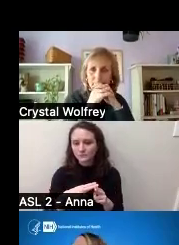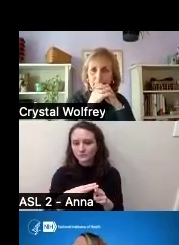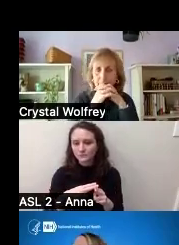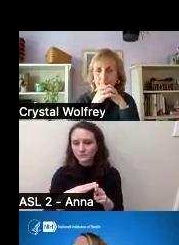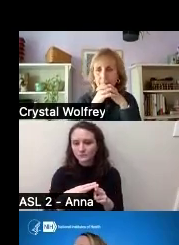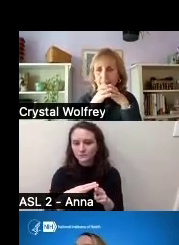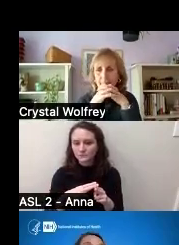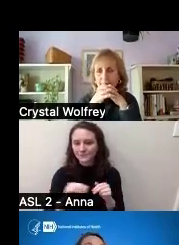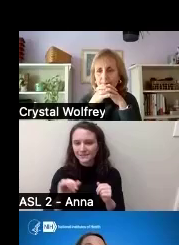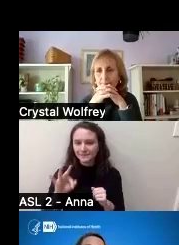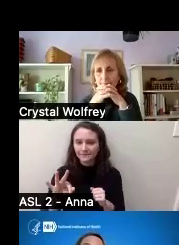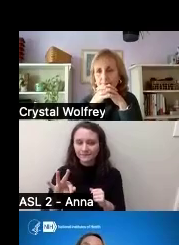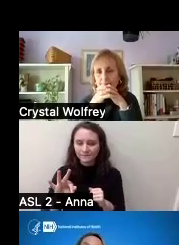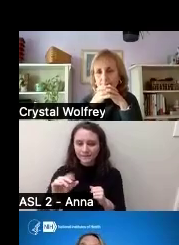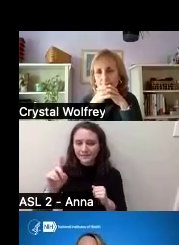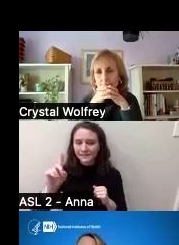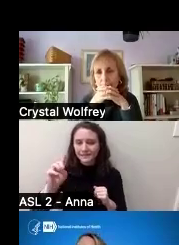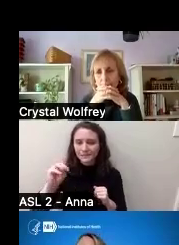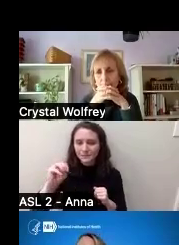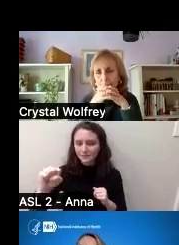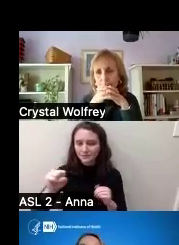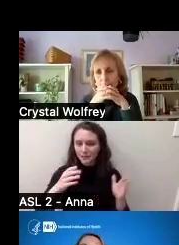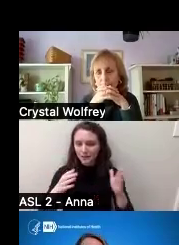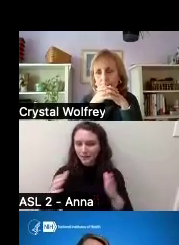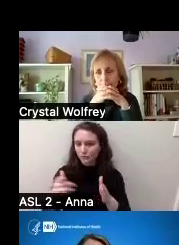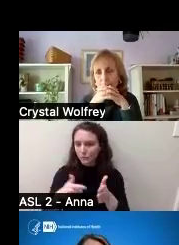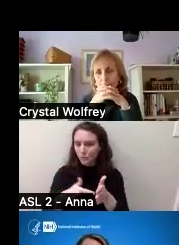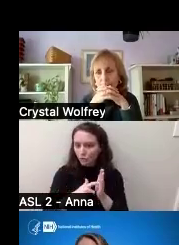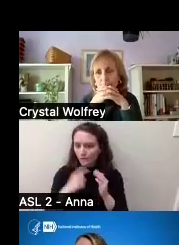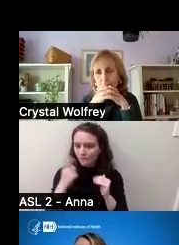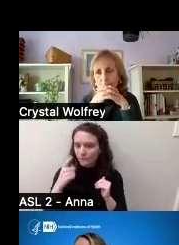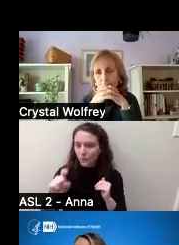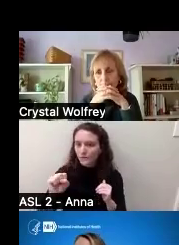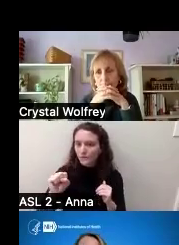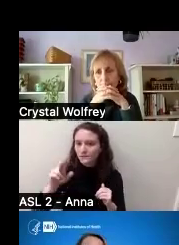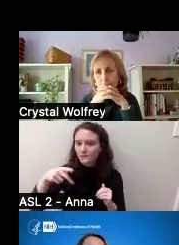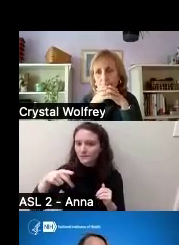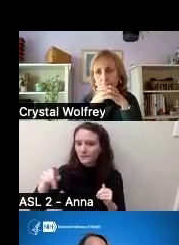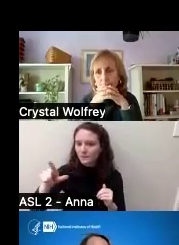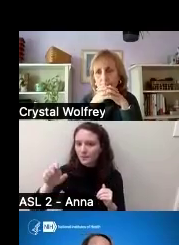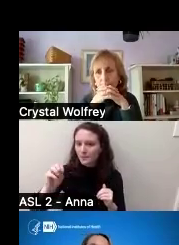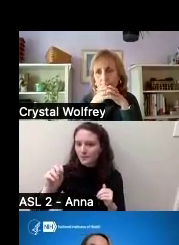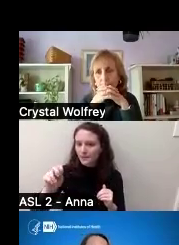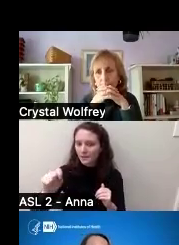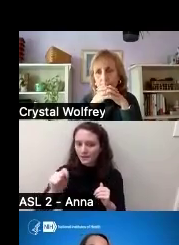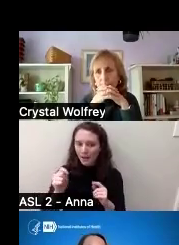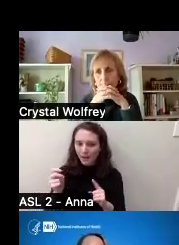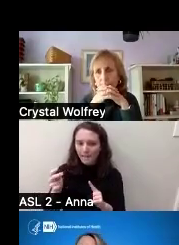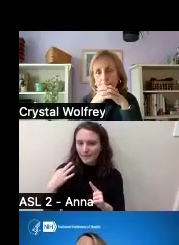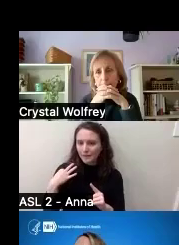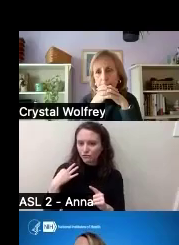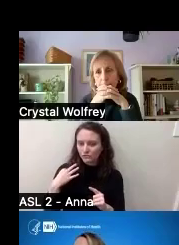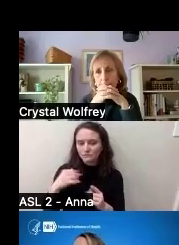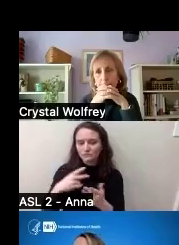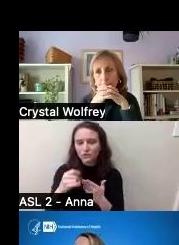if a DMS plan is required for a supplement application for a project that was awarded previously.